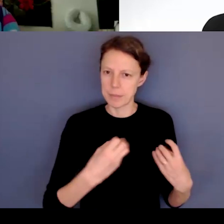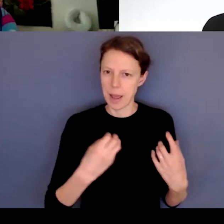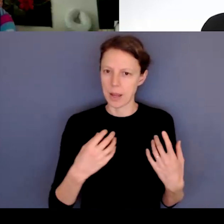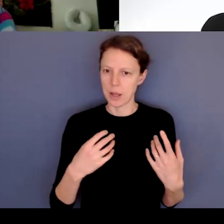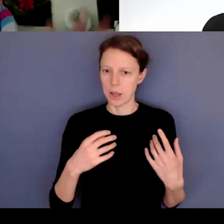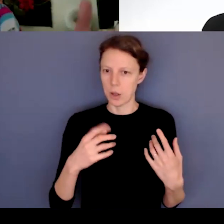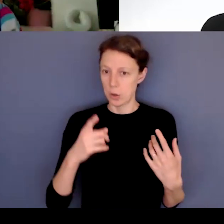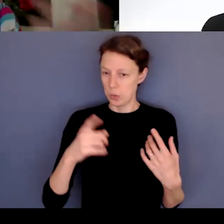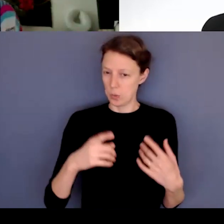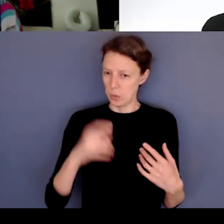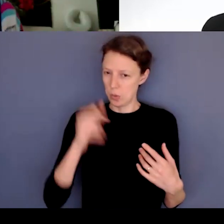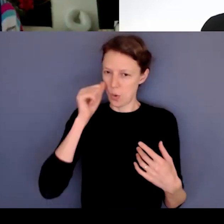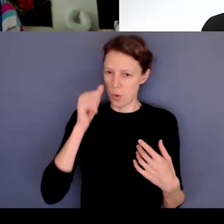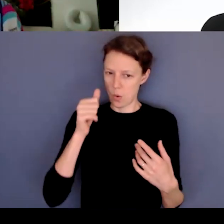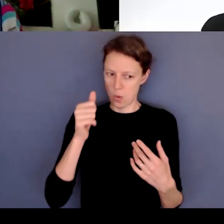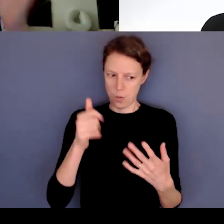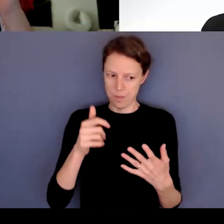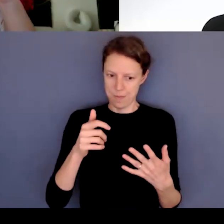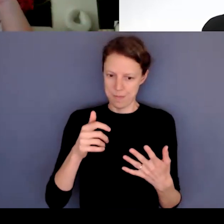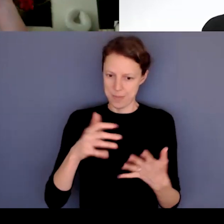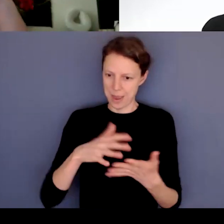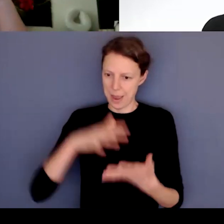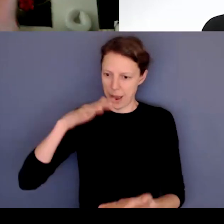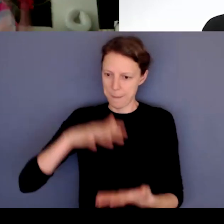take for people to be able to- or for organisations to, I